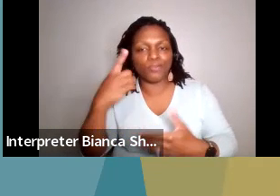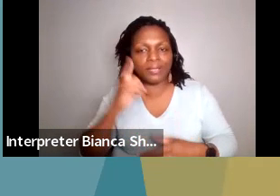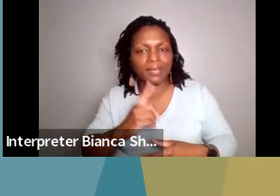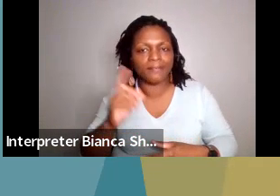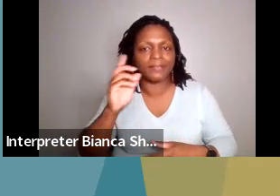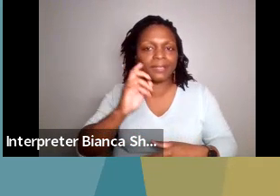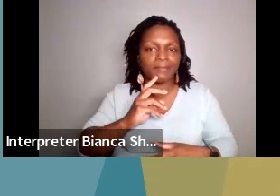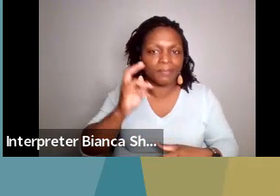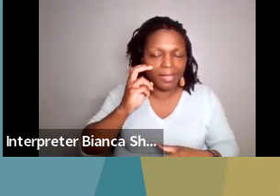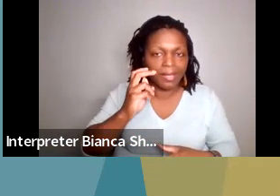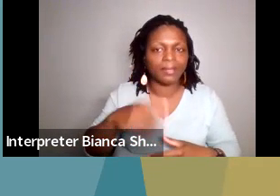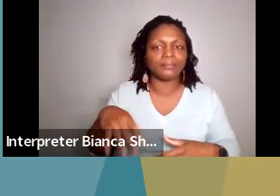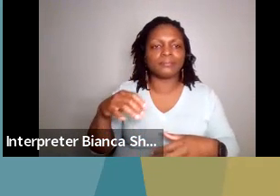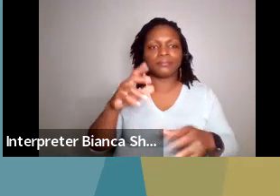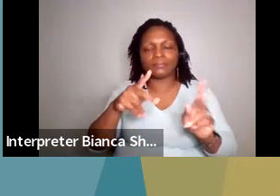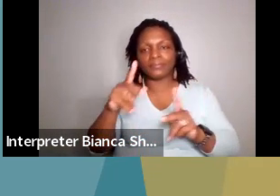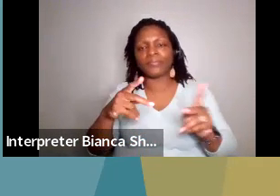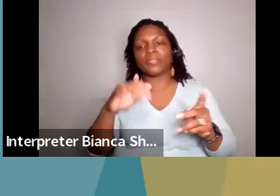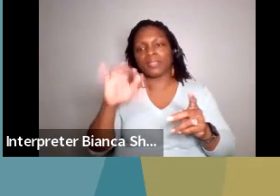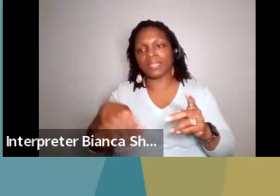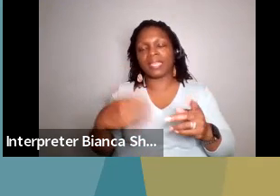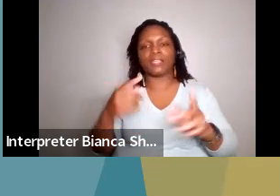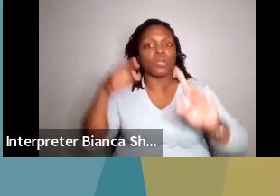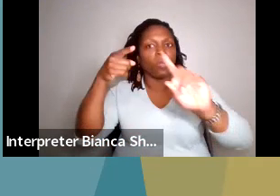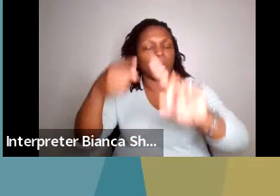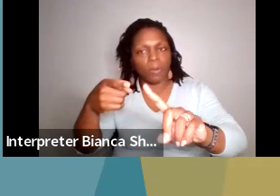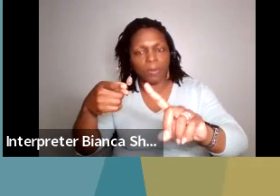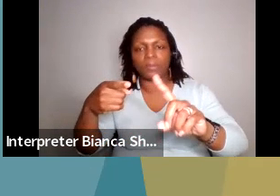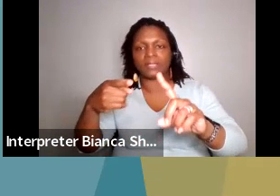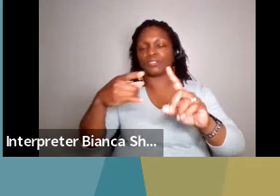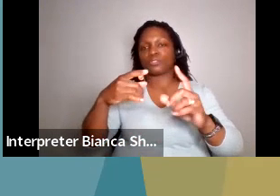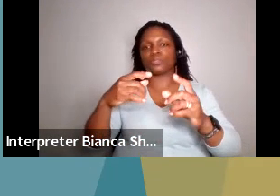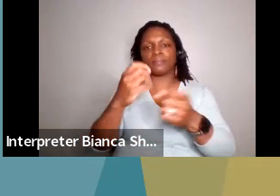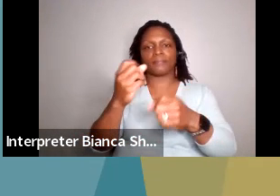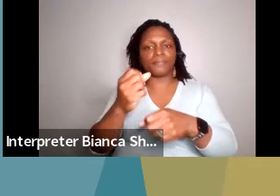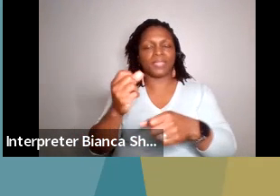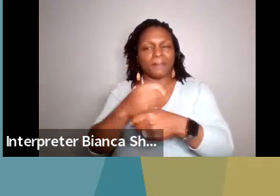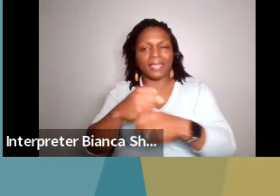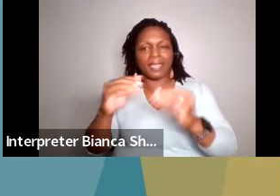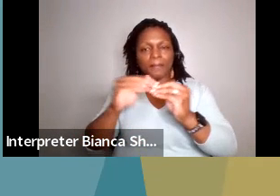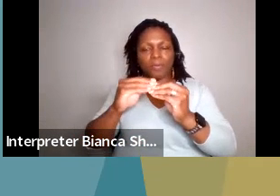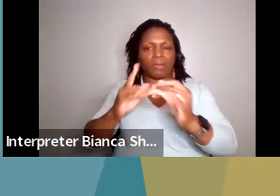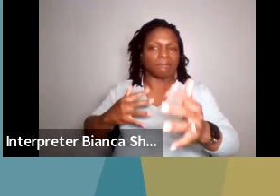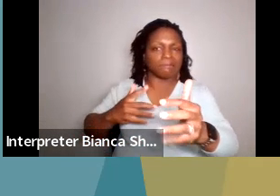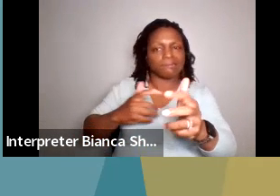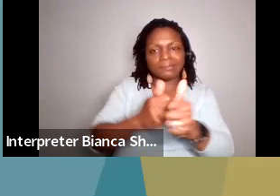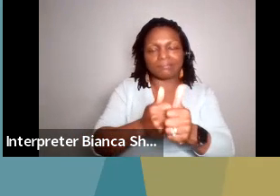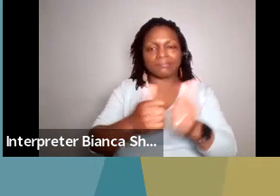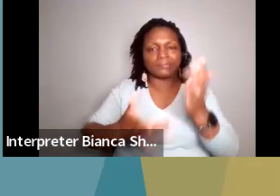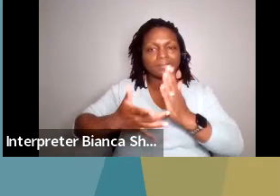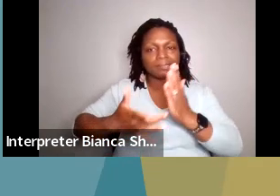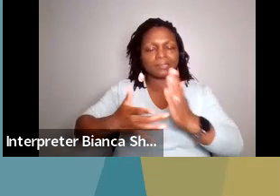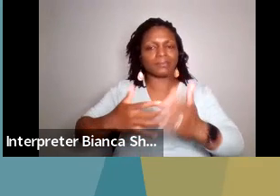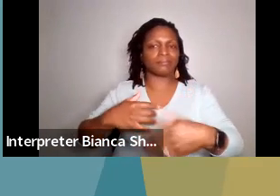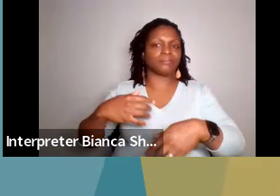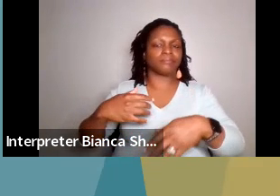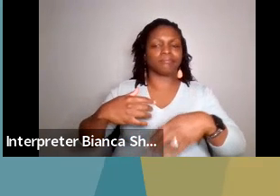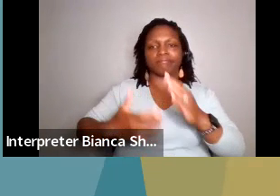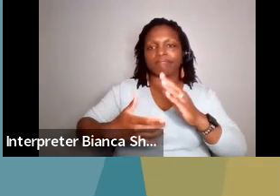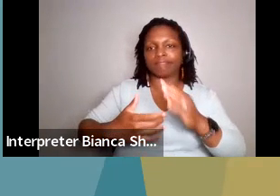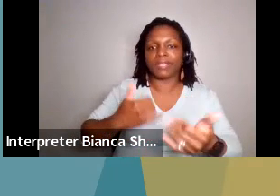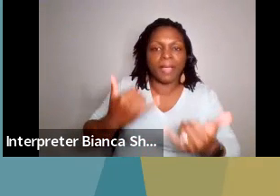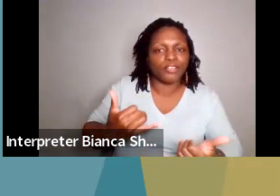The goal is to modernize that program ensure that the The equipment that is being carried currently is is modern is up to date.